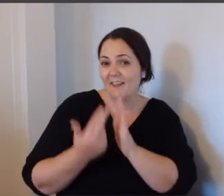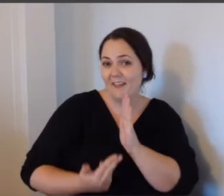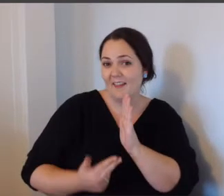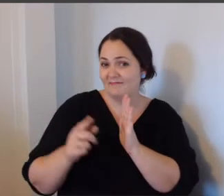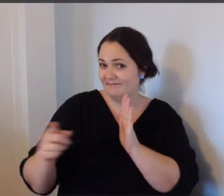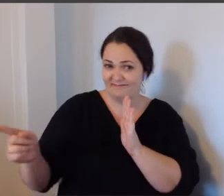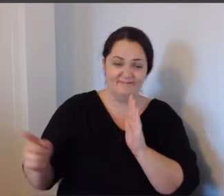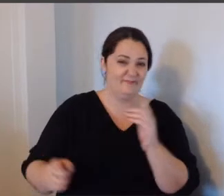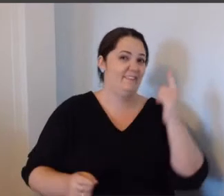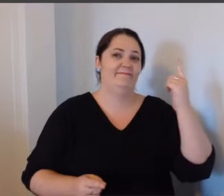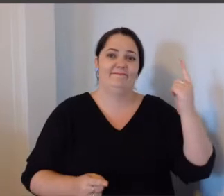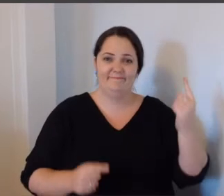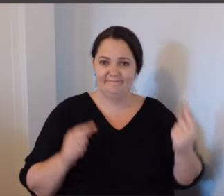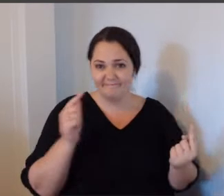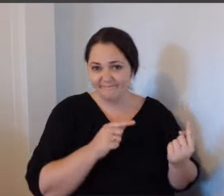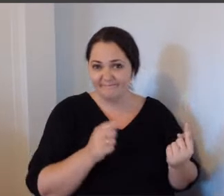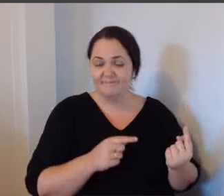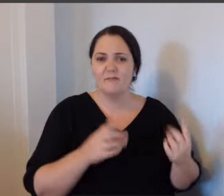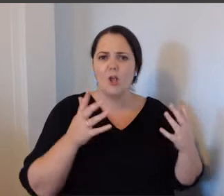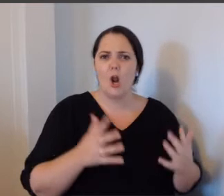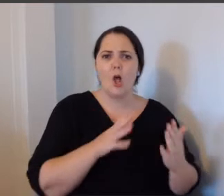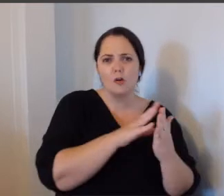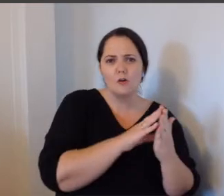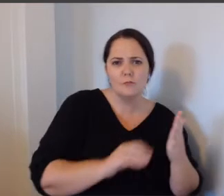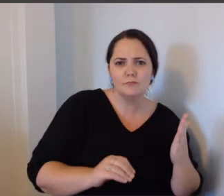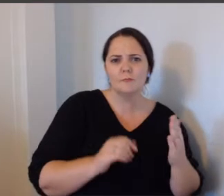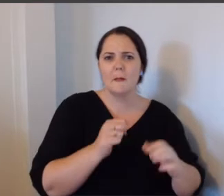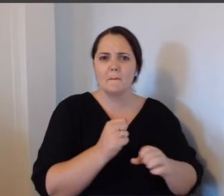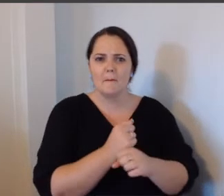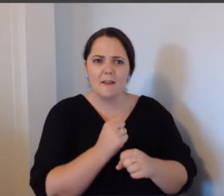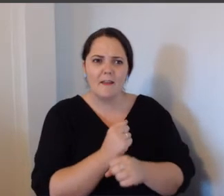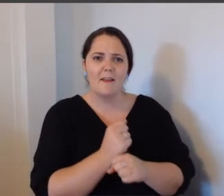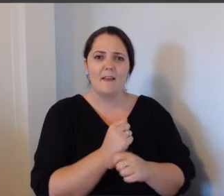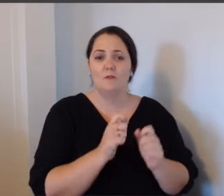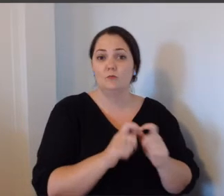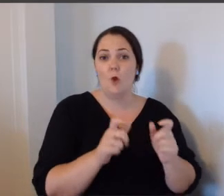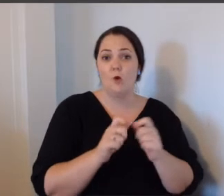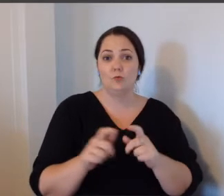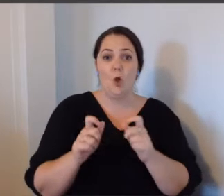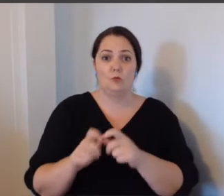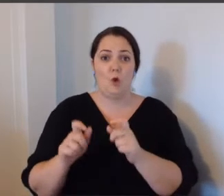his reproductions of his works are sold more than any other artist from any other school or period